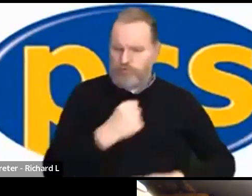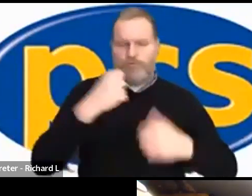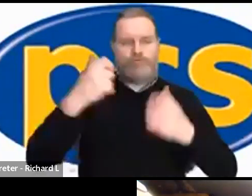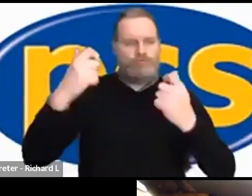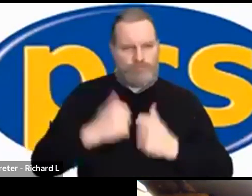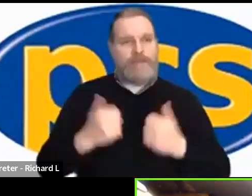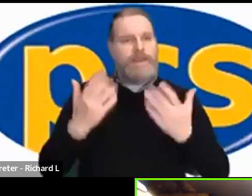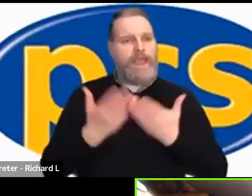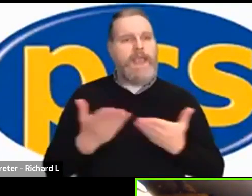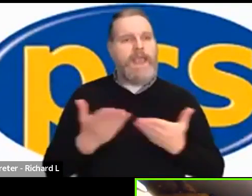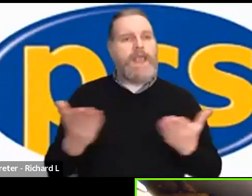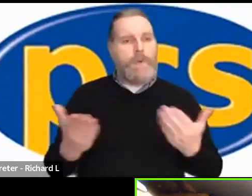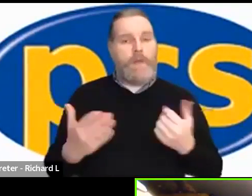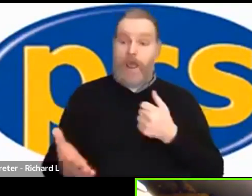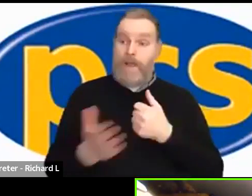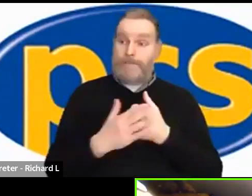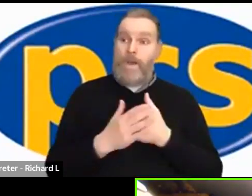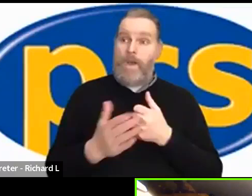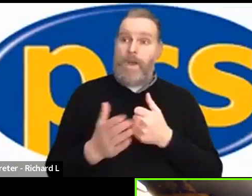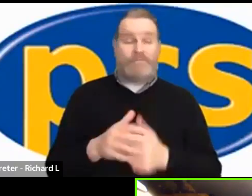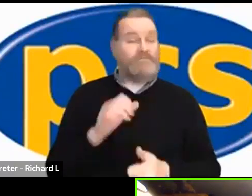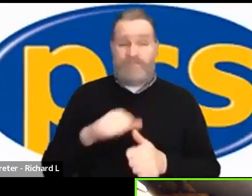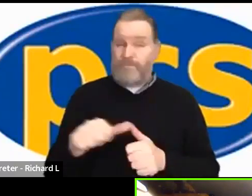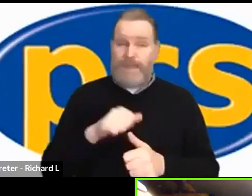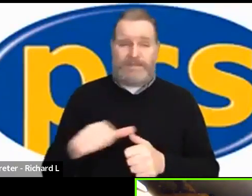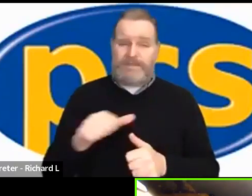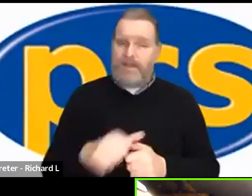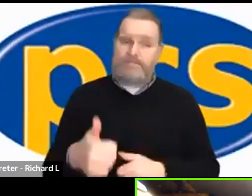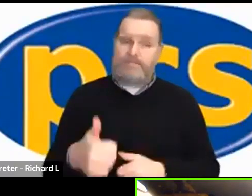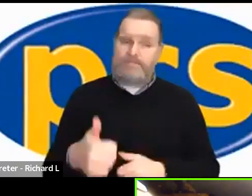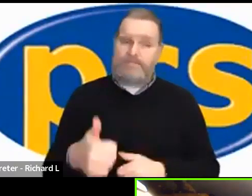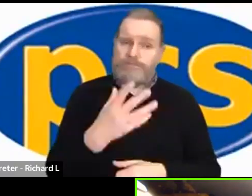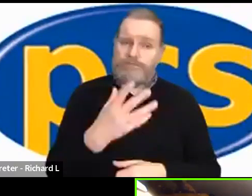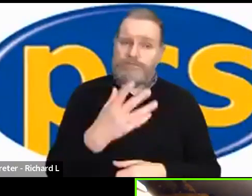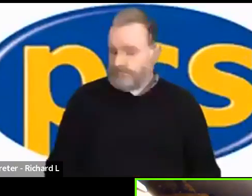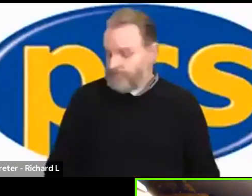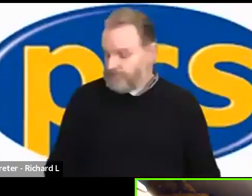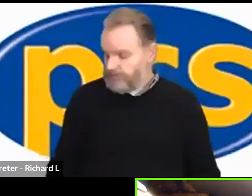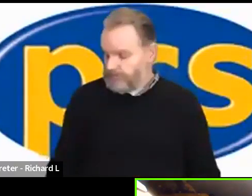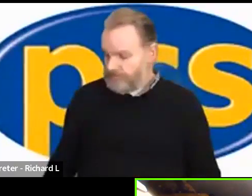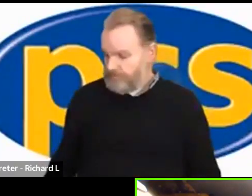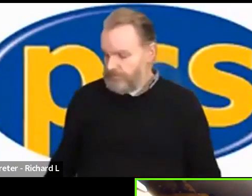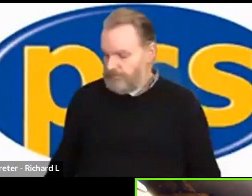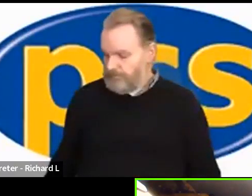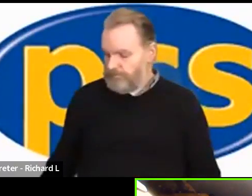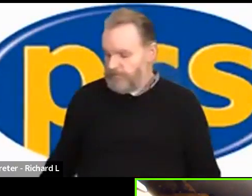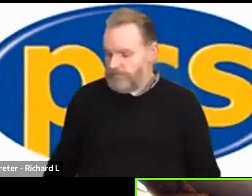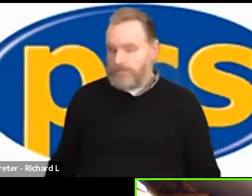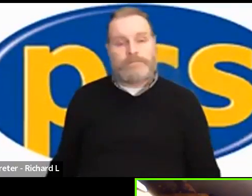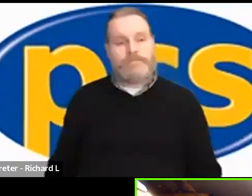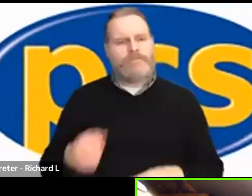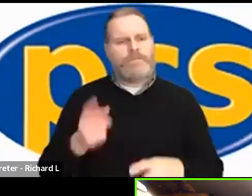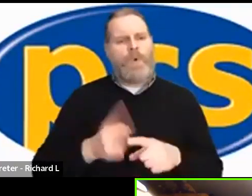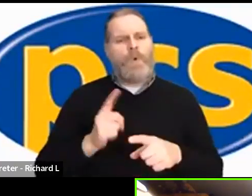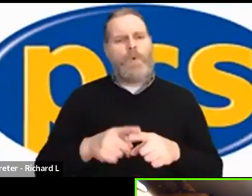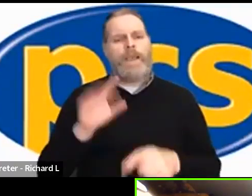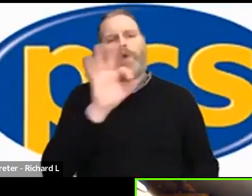lift. So hope hope as a guide to what we're hoping people do on the day and the modern area area.